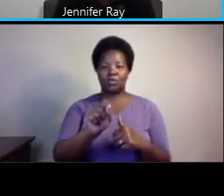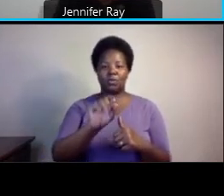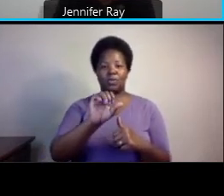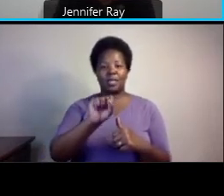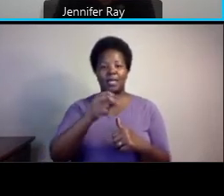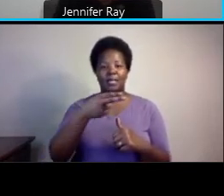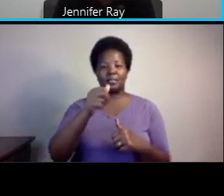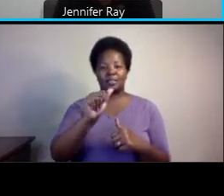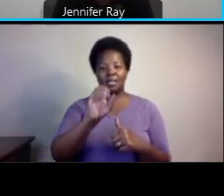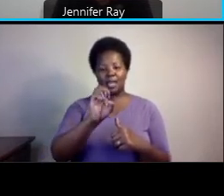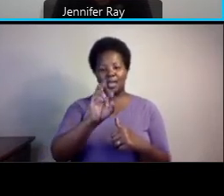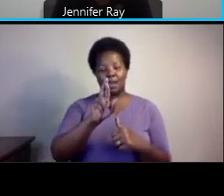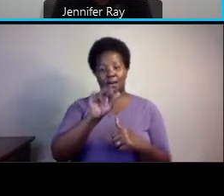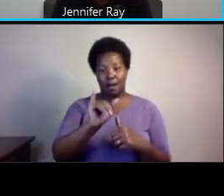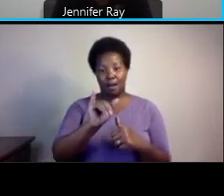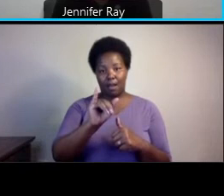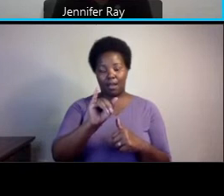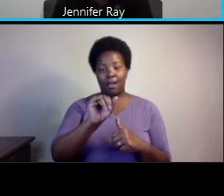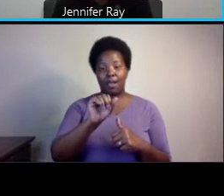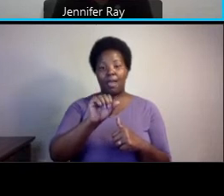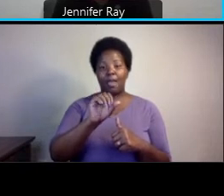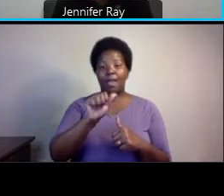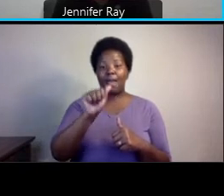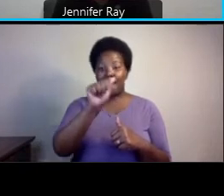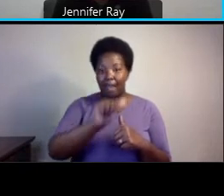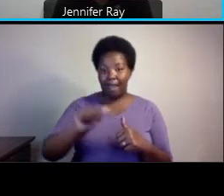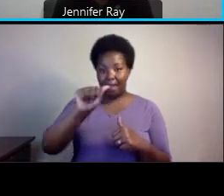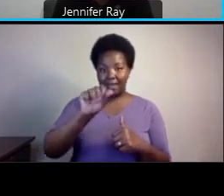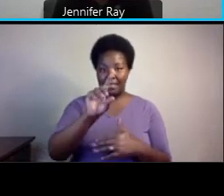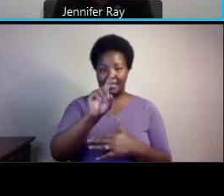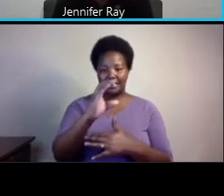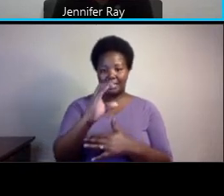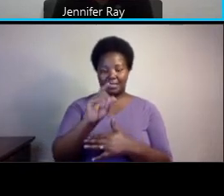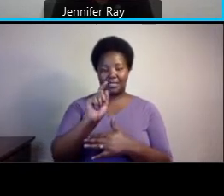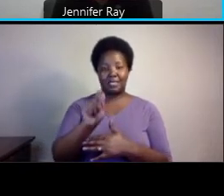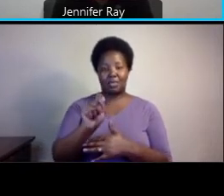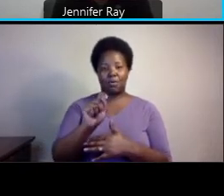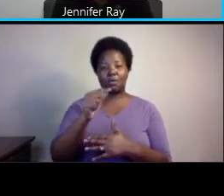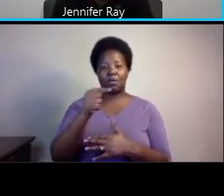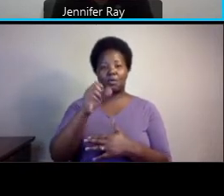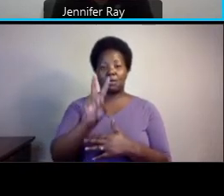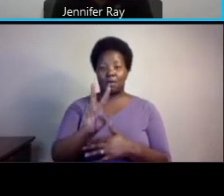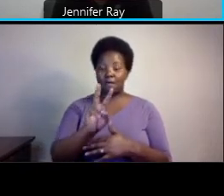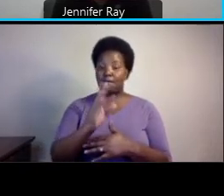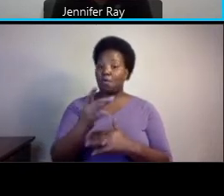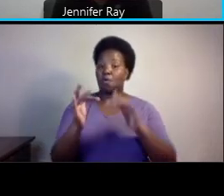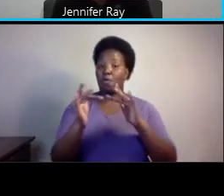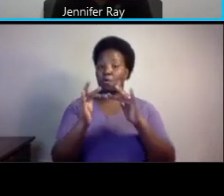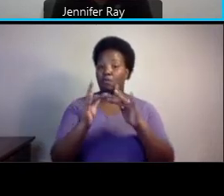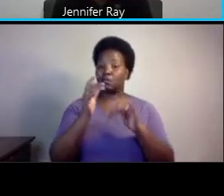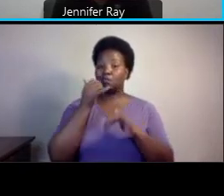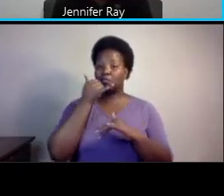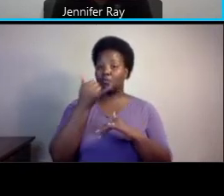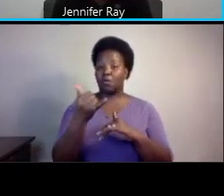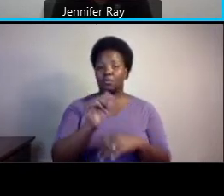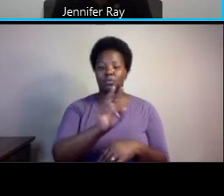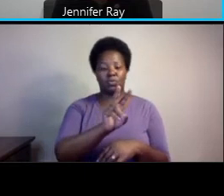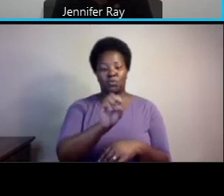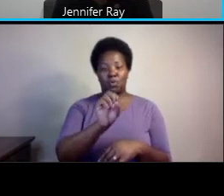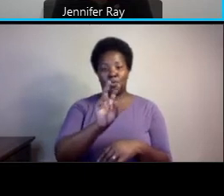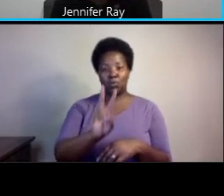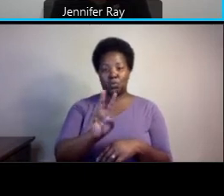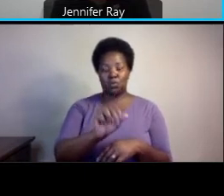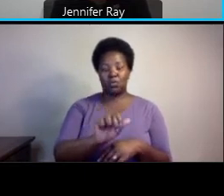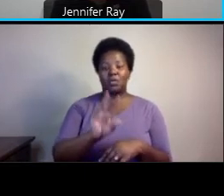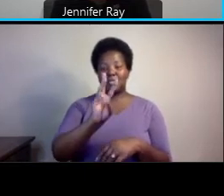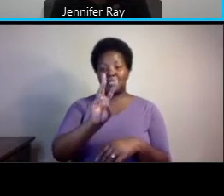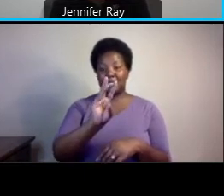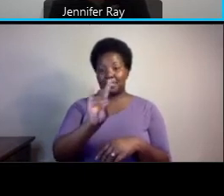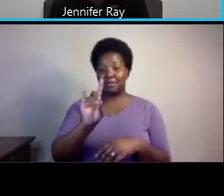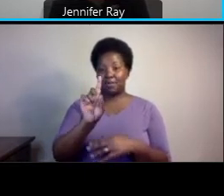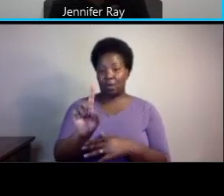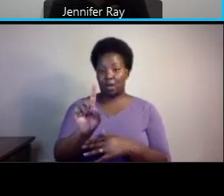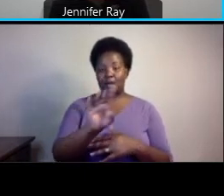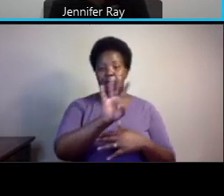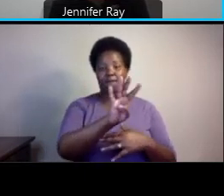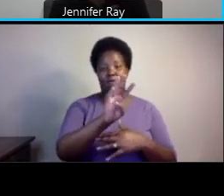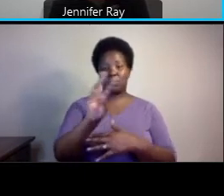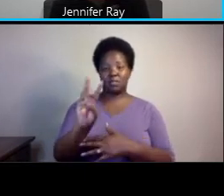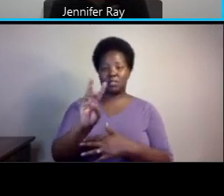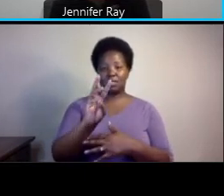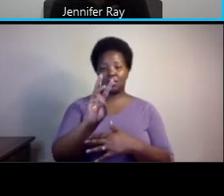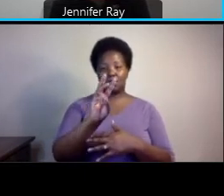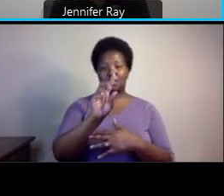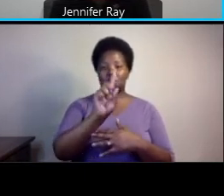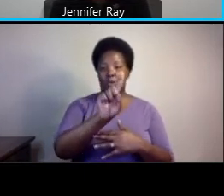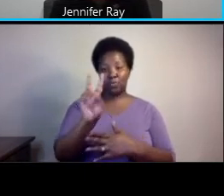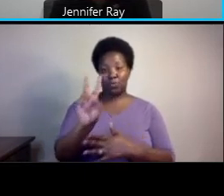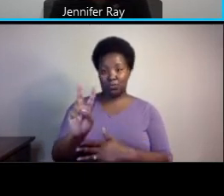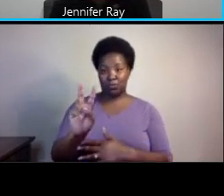k e r i d c dot gov or by dialing two zero two six seven one four six one two and continue to